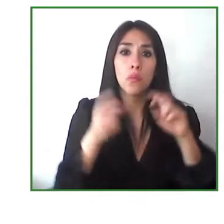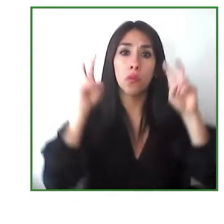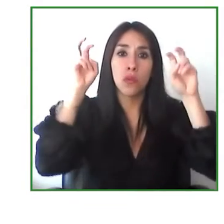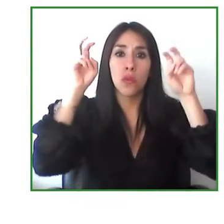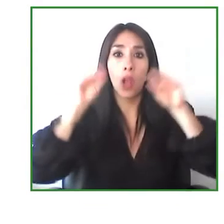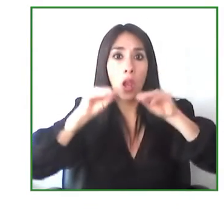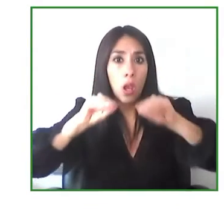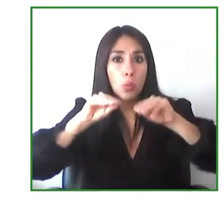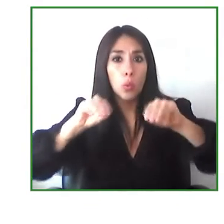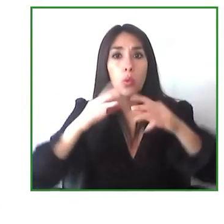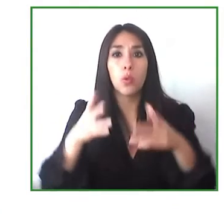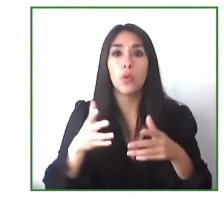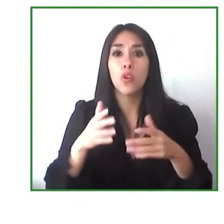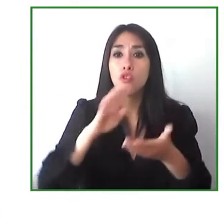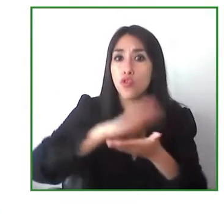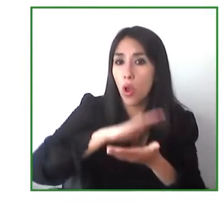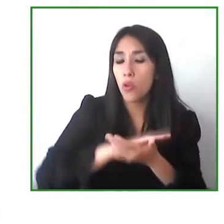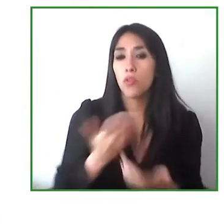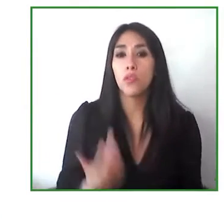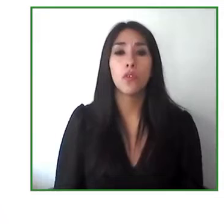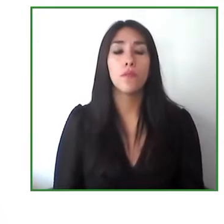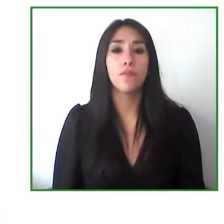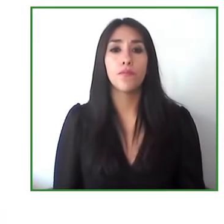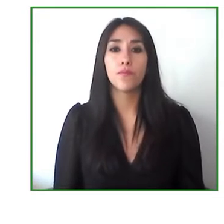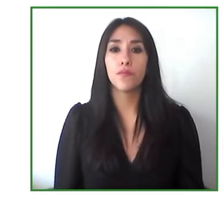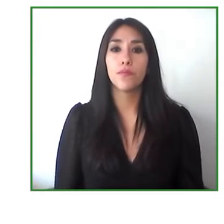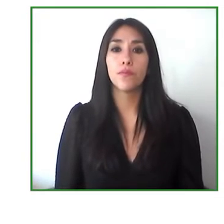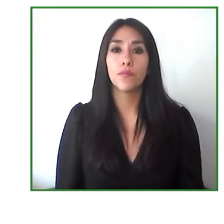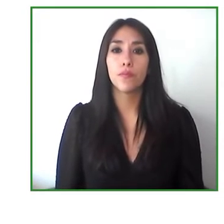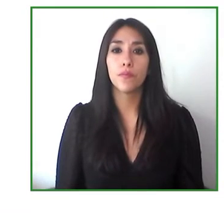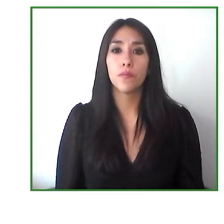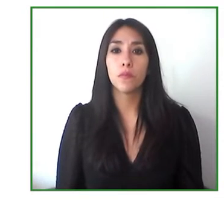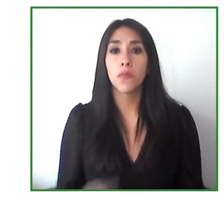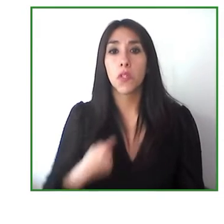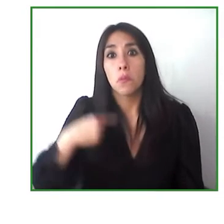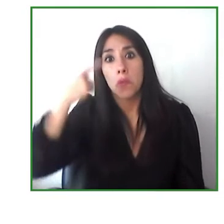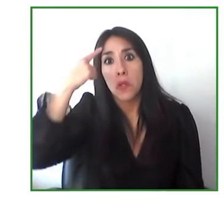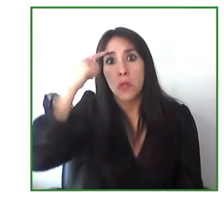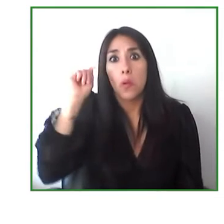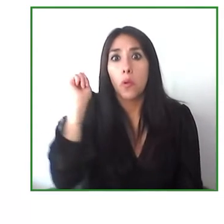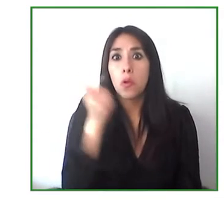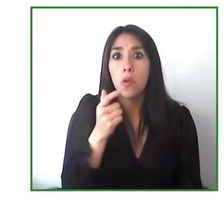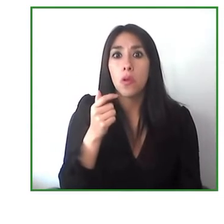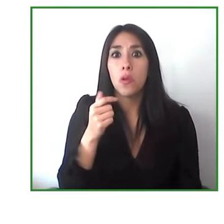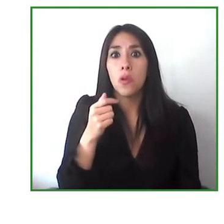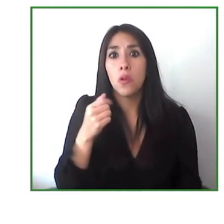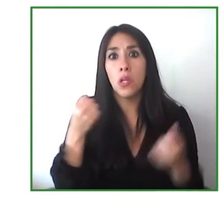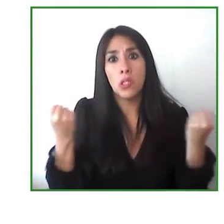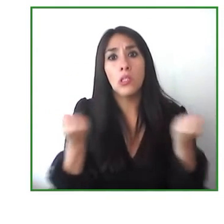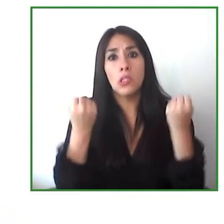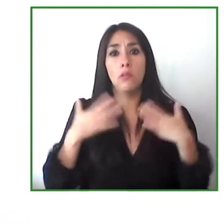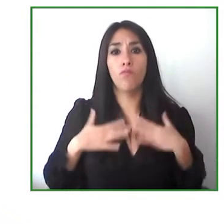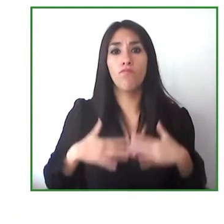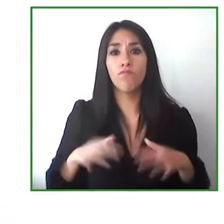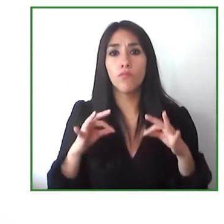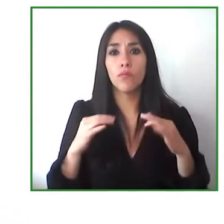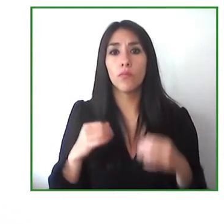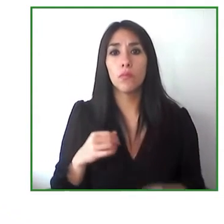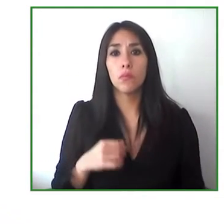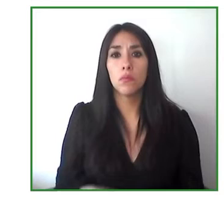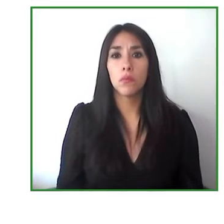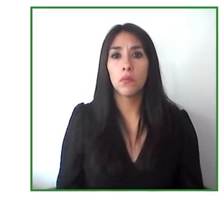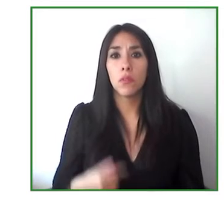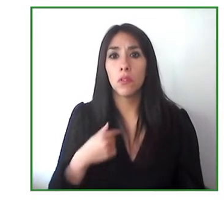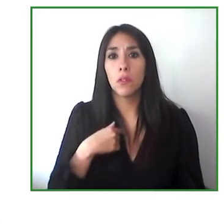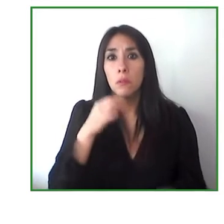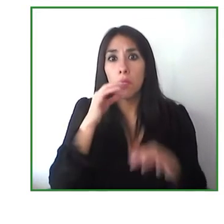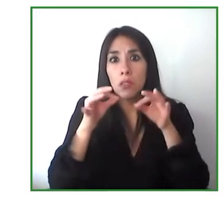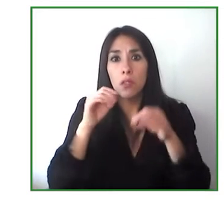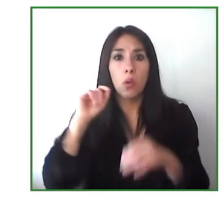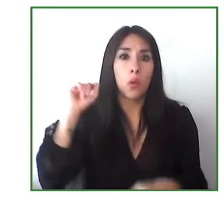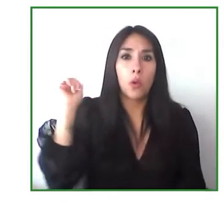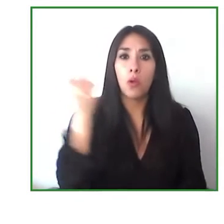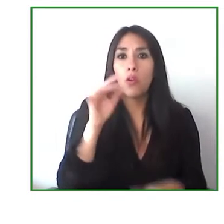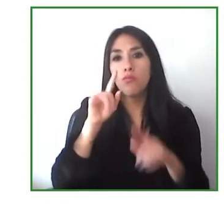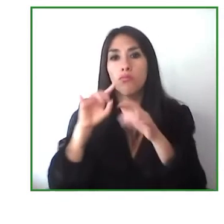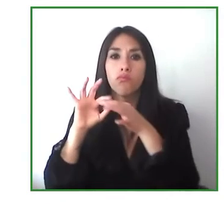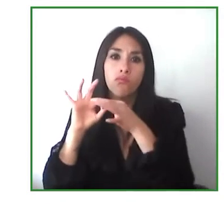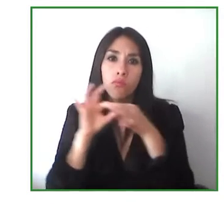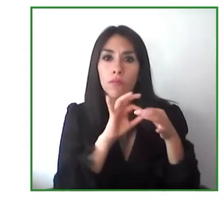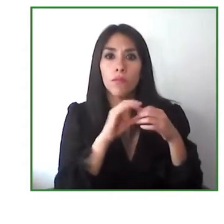so what motivates us and i think what pushes us is this conviction